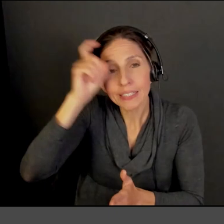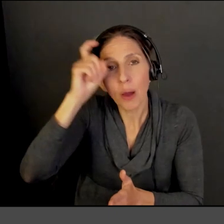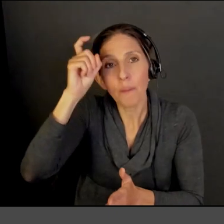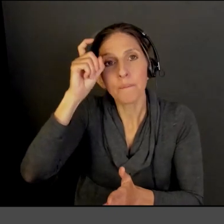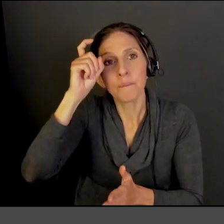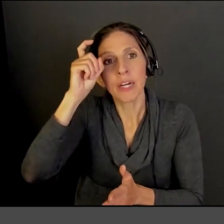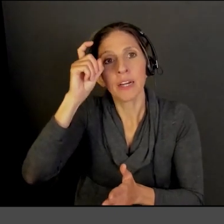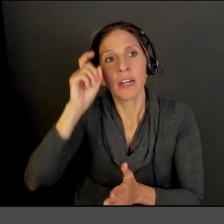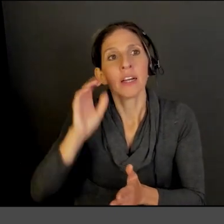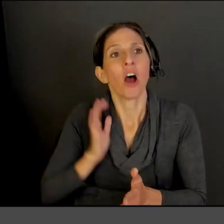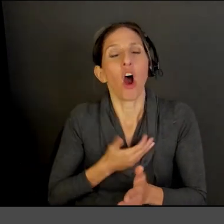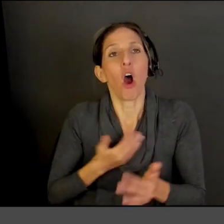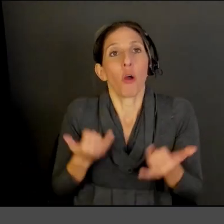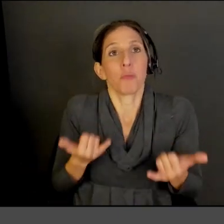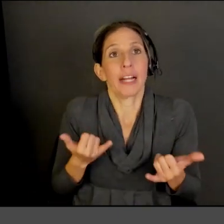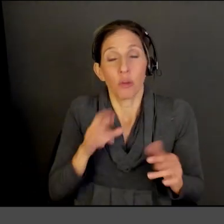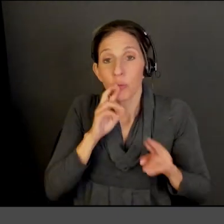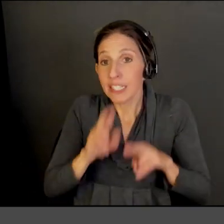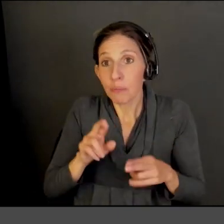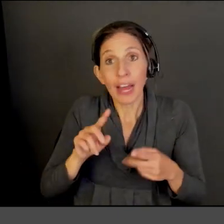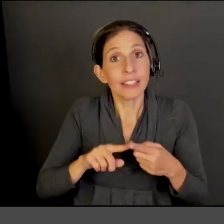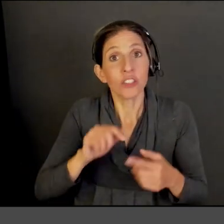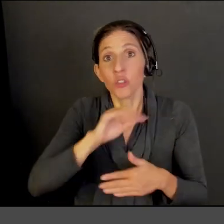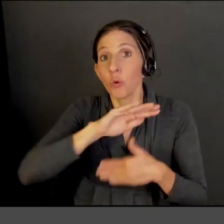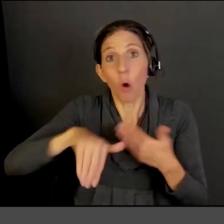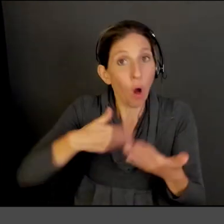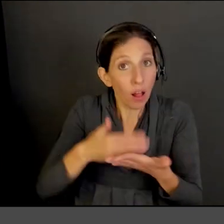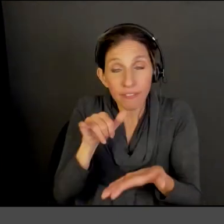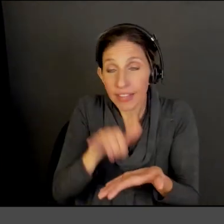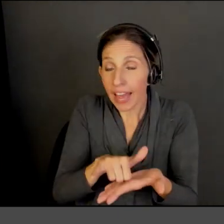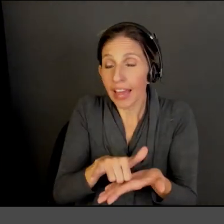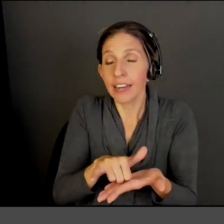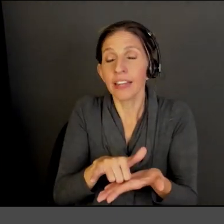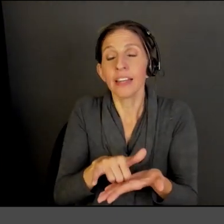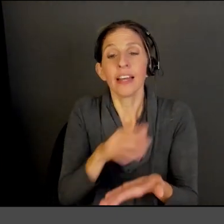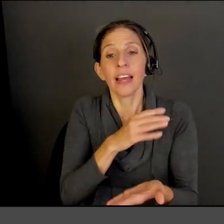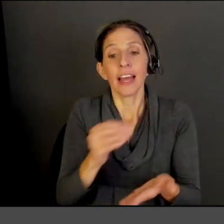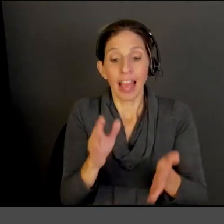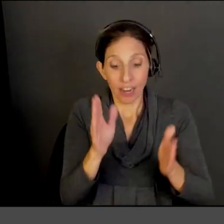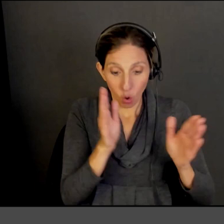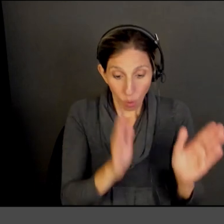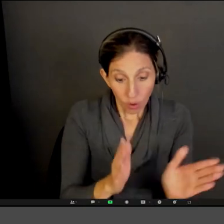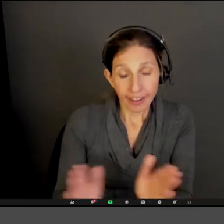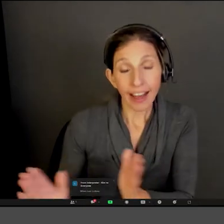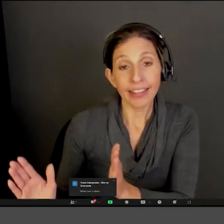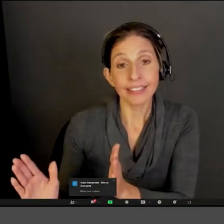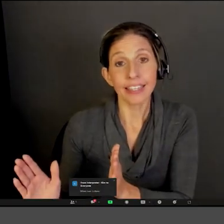AND OF ORGANIZATION AND OF ORGANIZING. AND IT JUST KEEPS ON GOING.